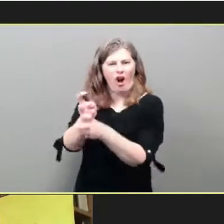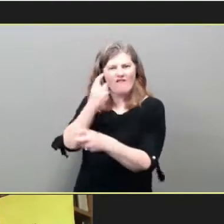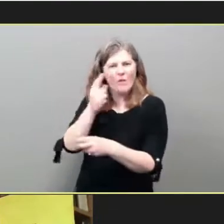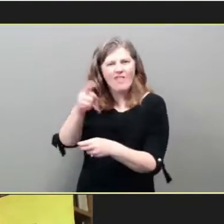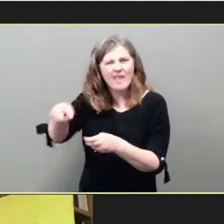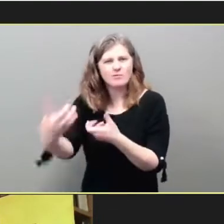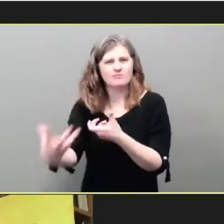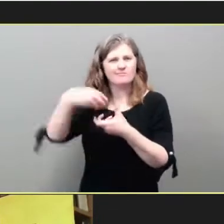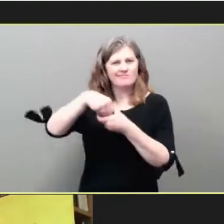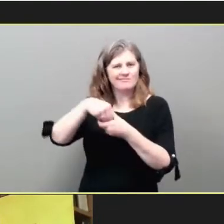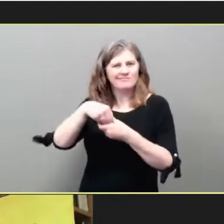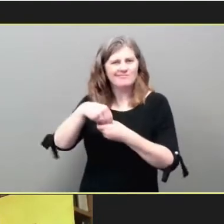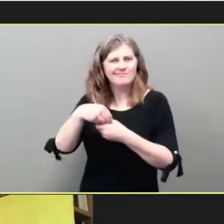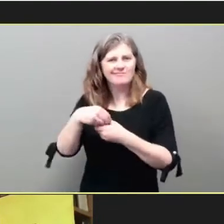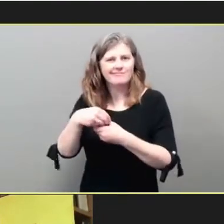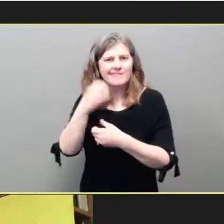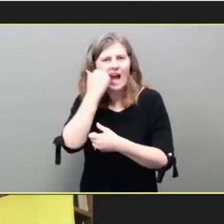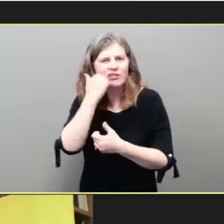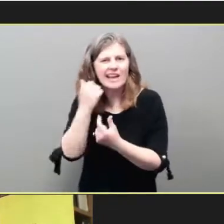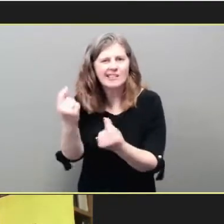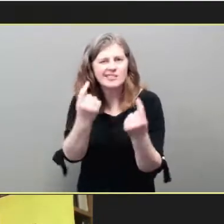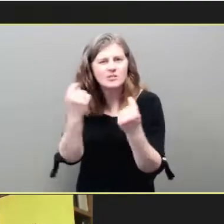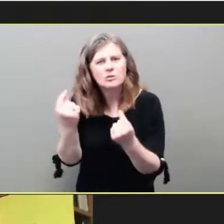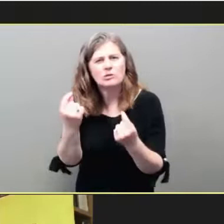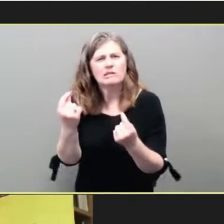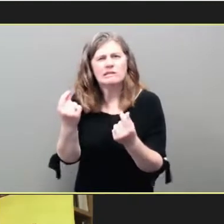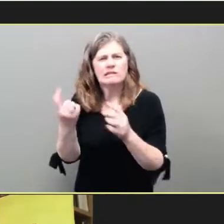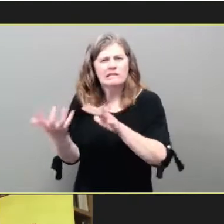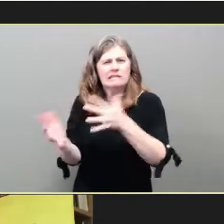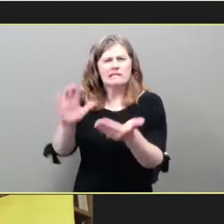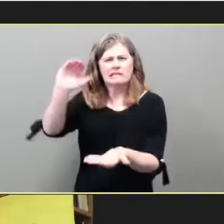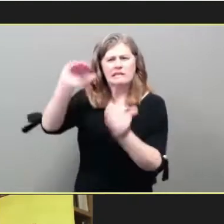these daily activities. It would end up really being based on income or things